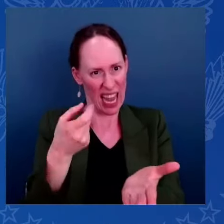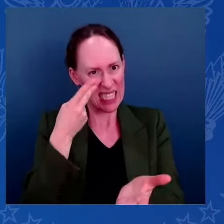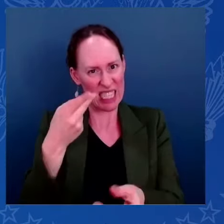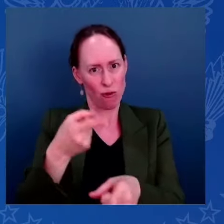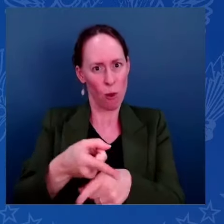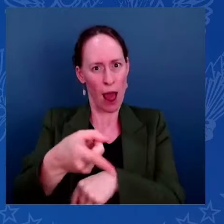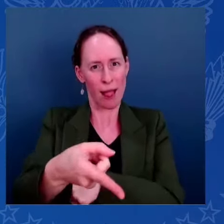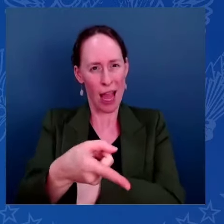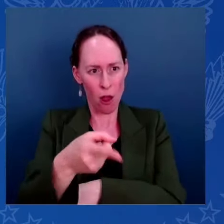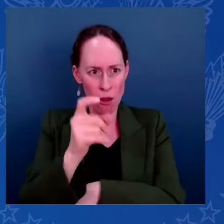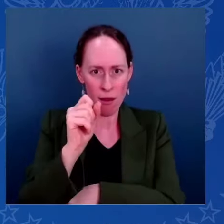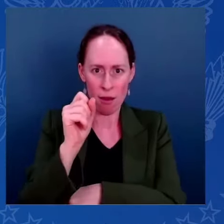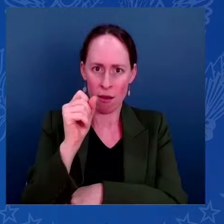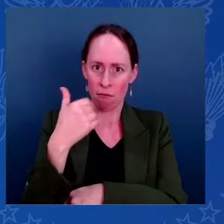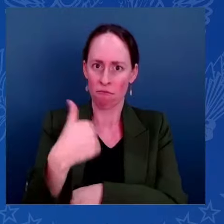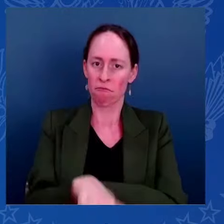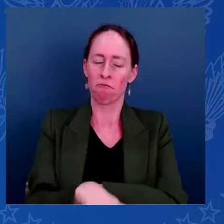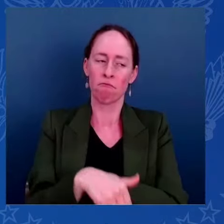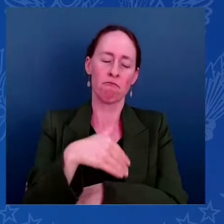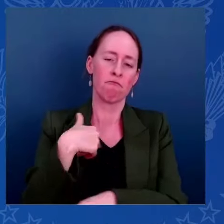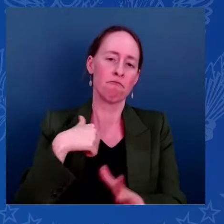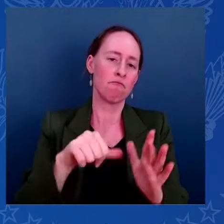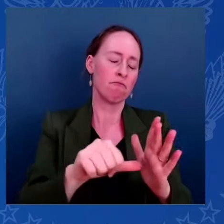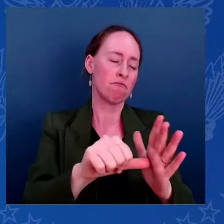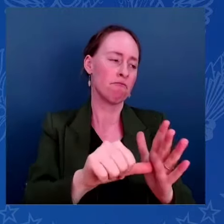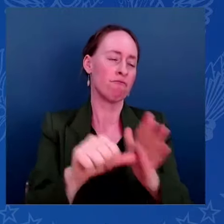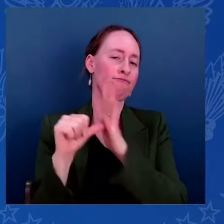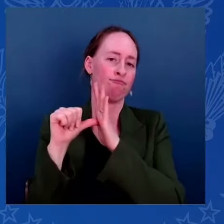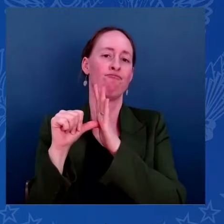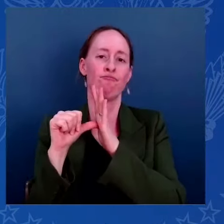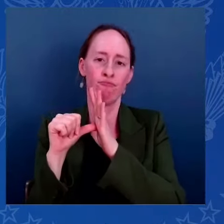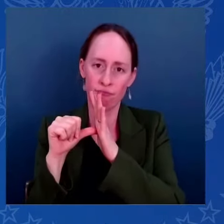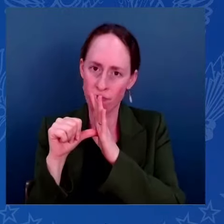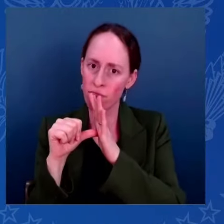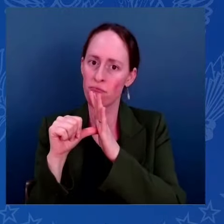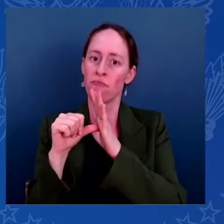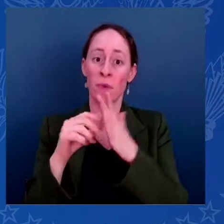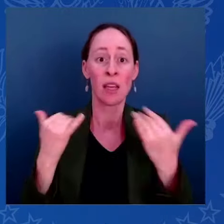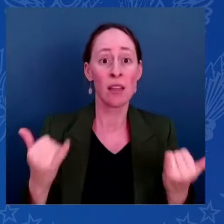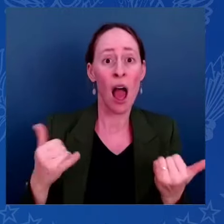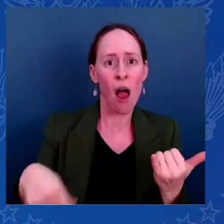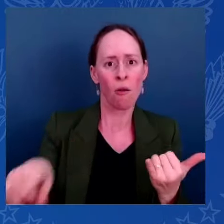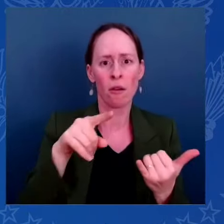how to remove cancerous cells and protect vital organs, nerves, and blood vessels without a clear view of them.